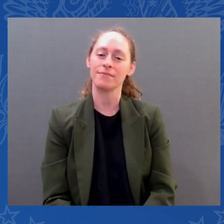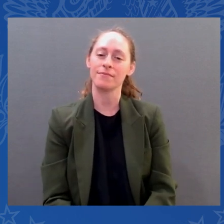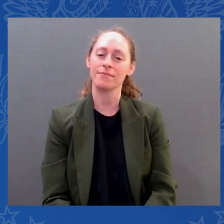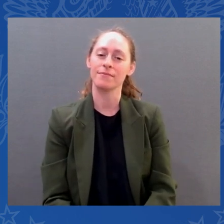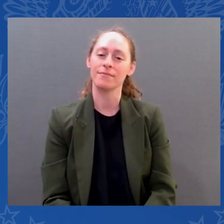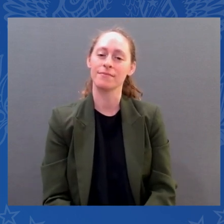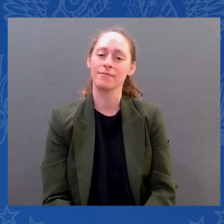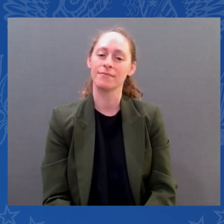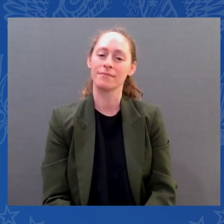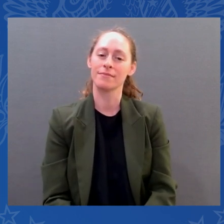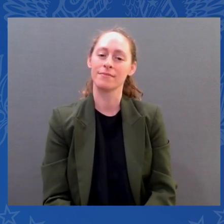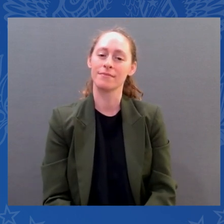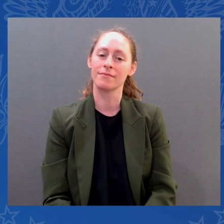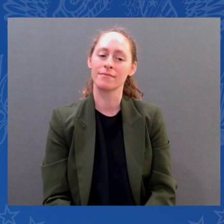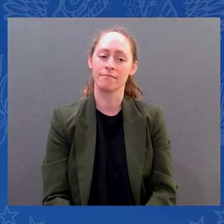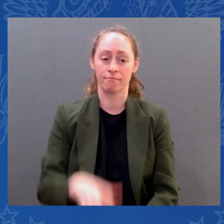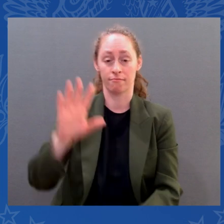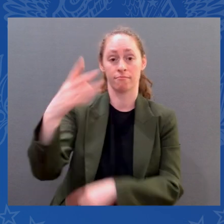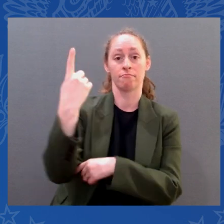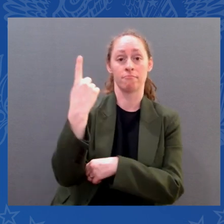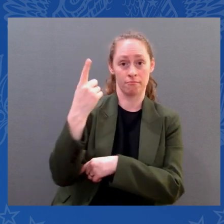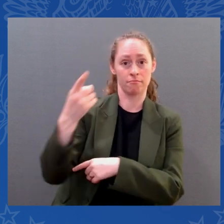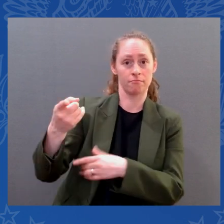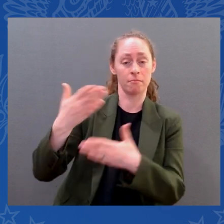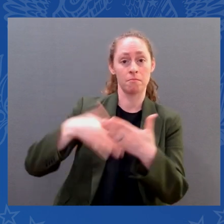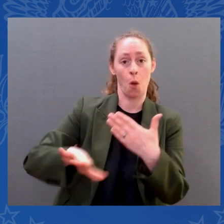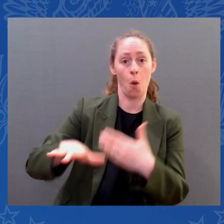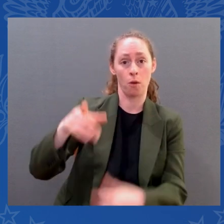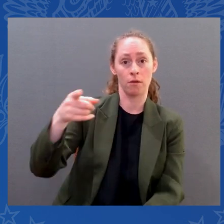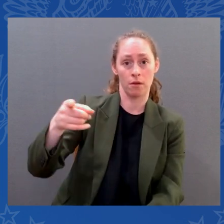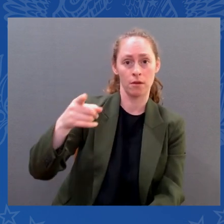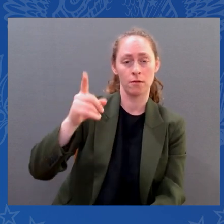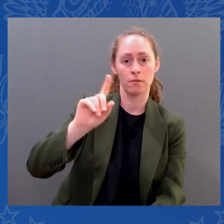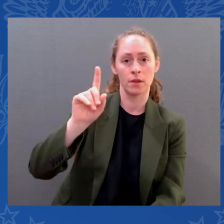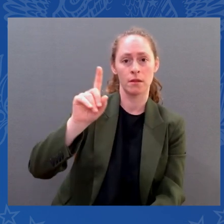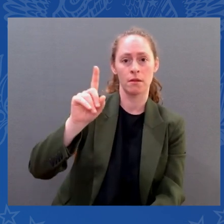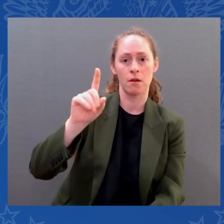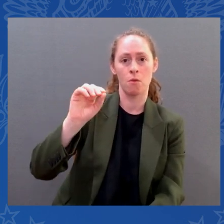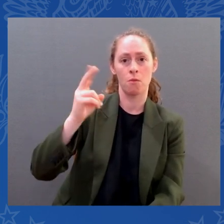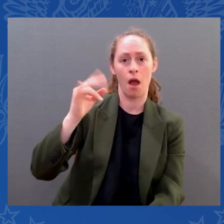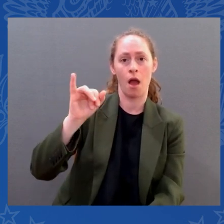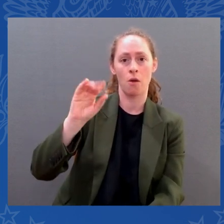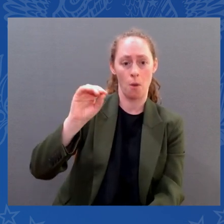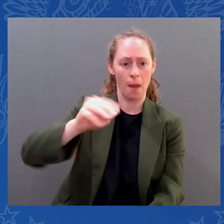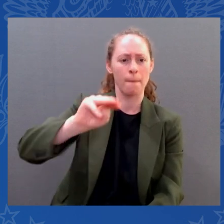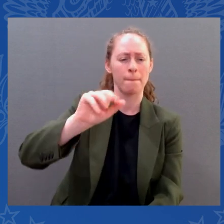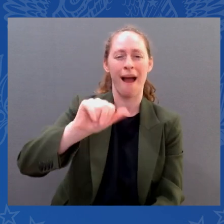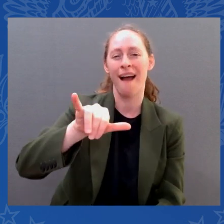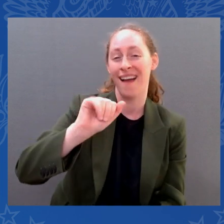said, "It's not a matter of finding an idea but allowing the idea to find you."